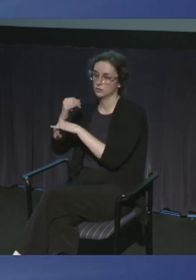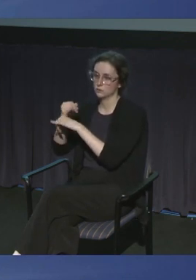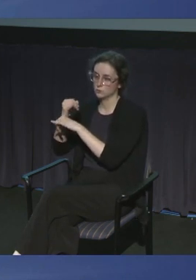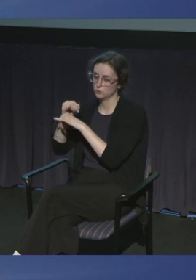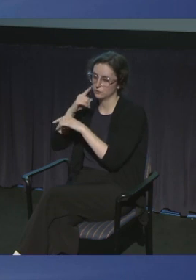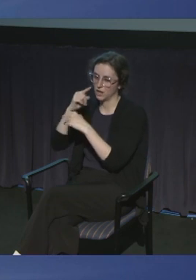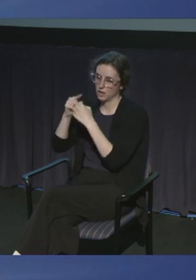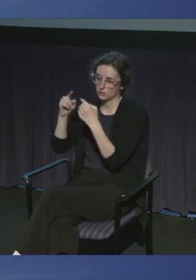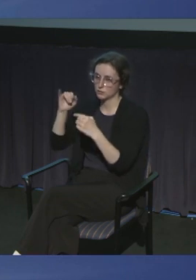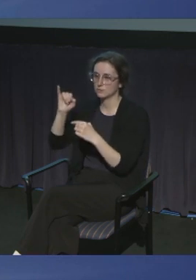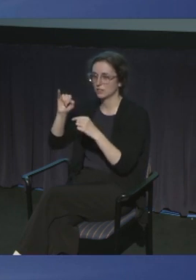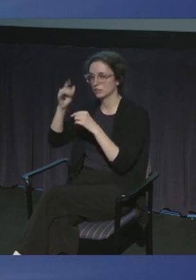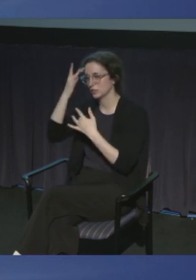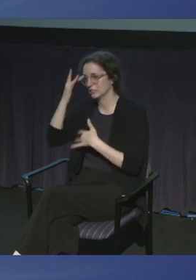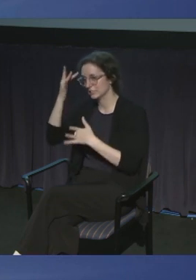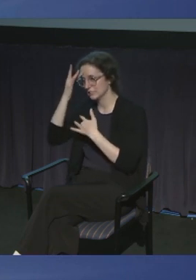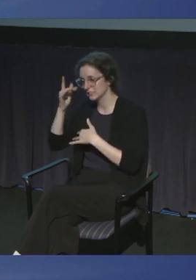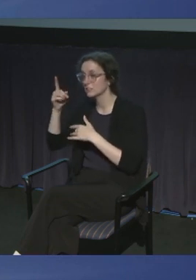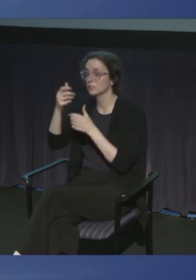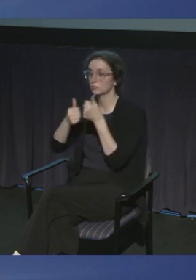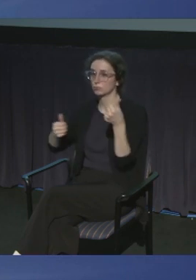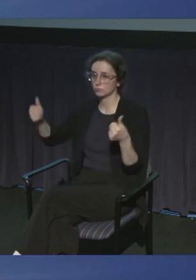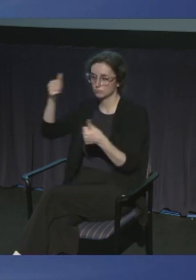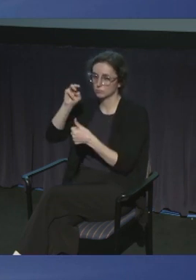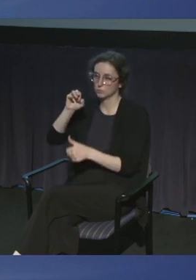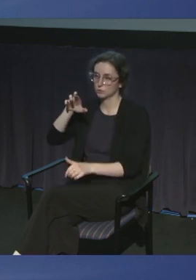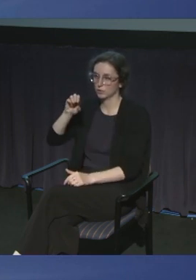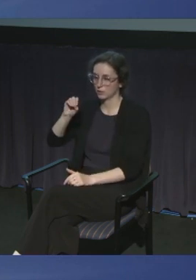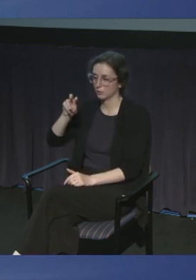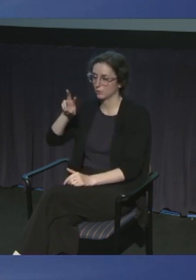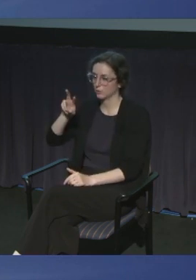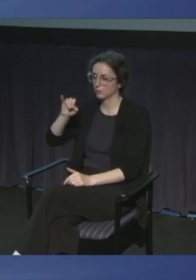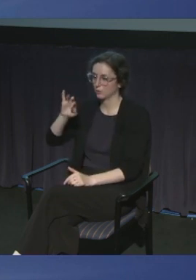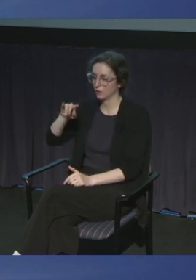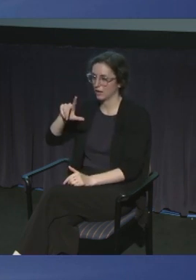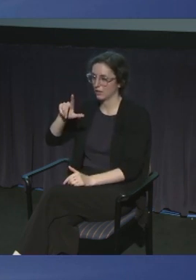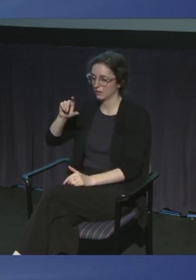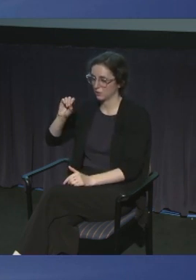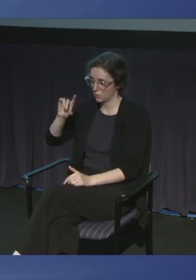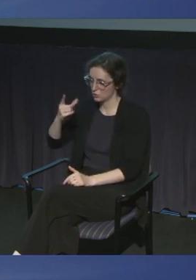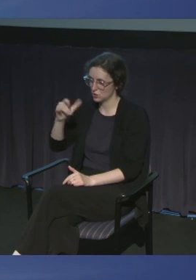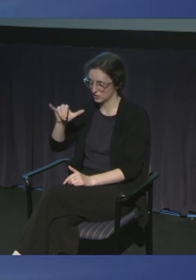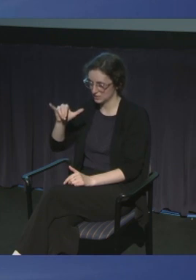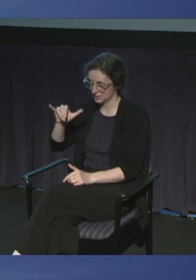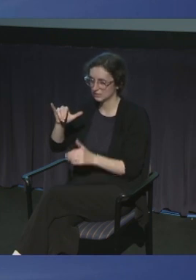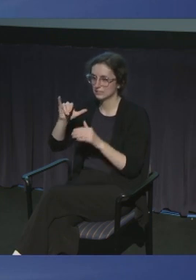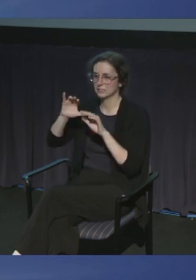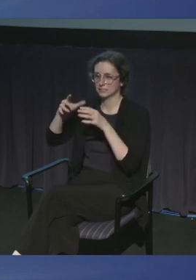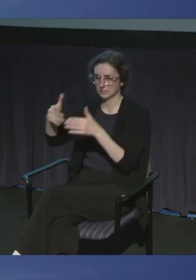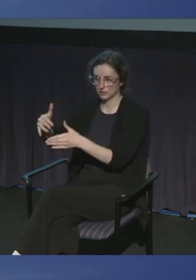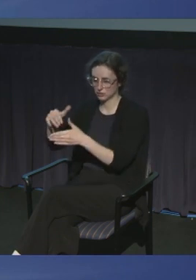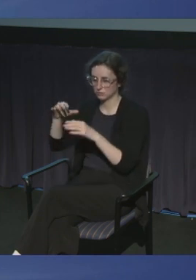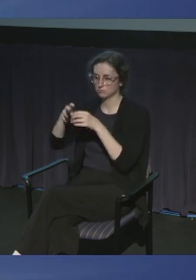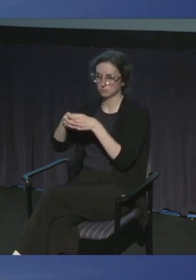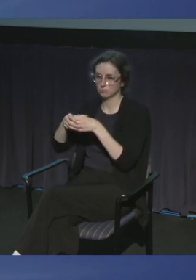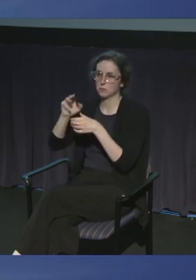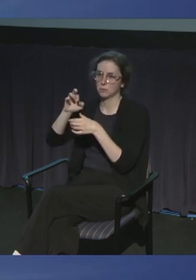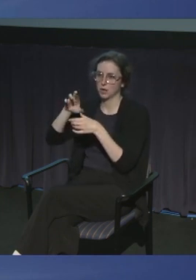AND INFECTIOUS DISEASES AND BECAME KEYS OF THE MOLECULAR